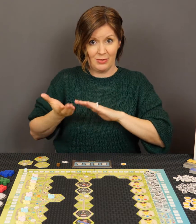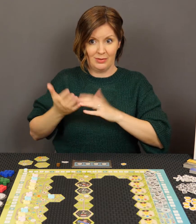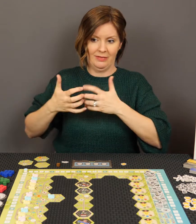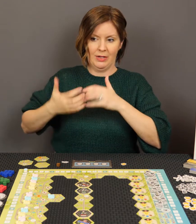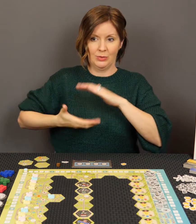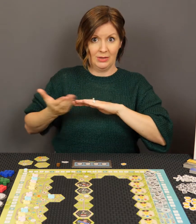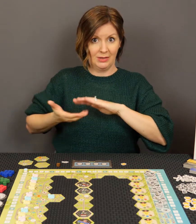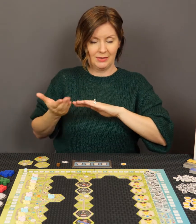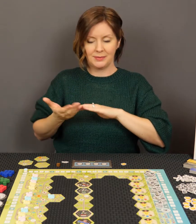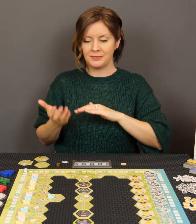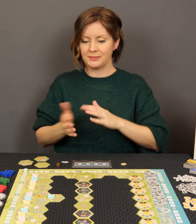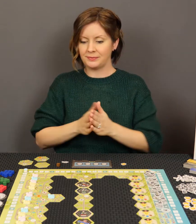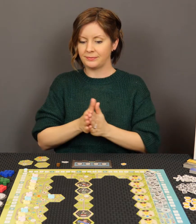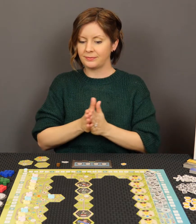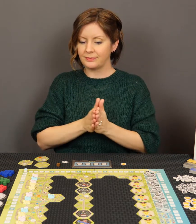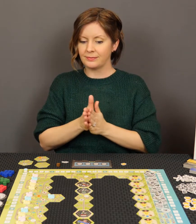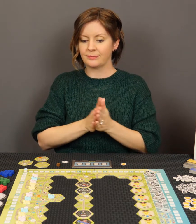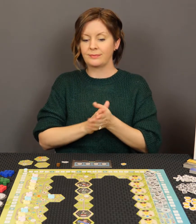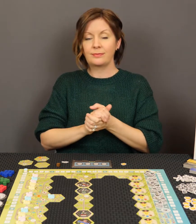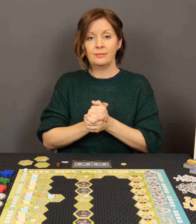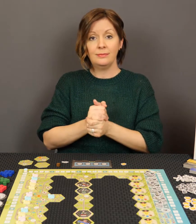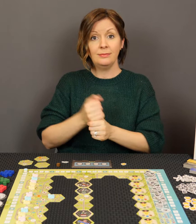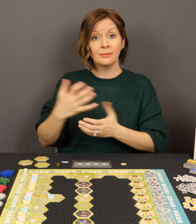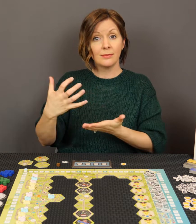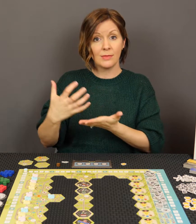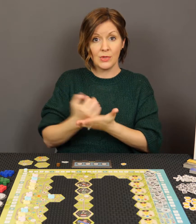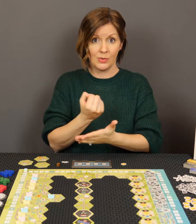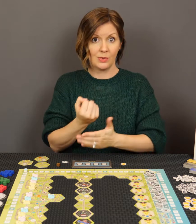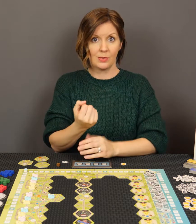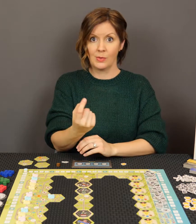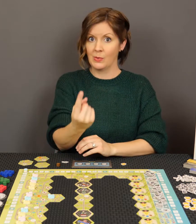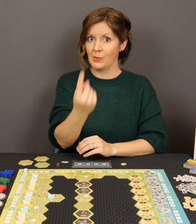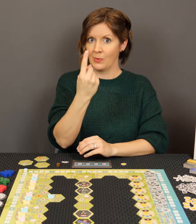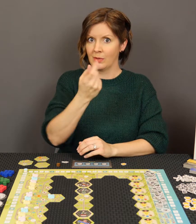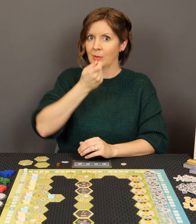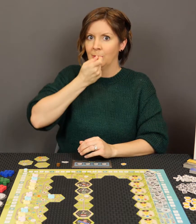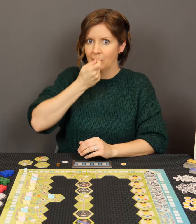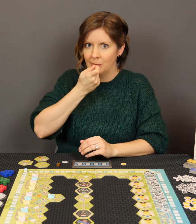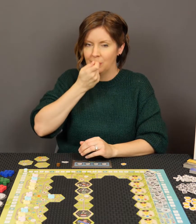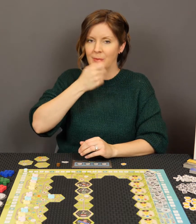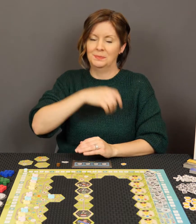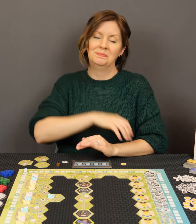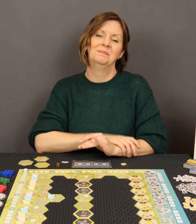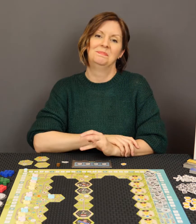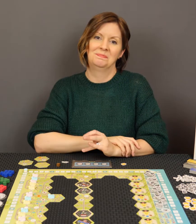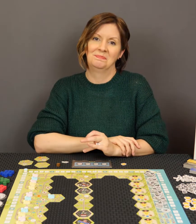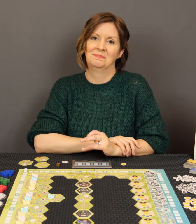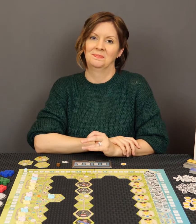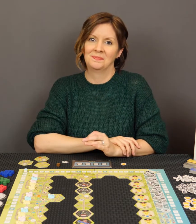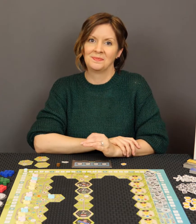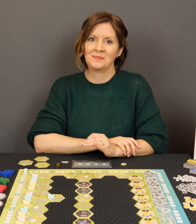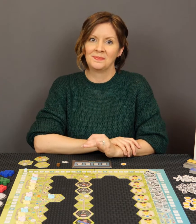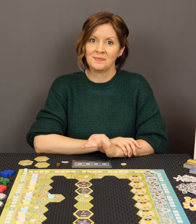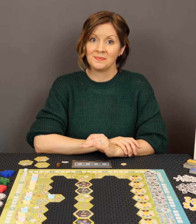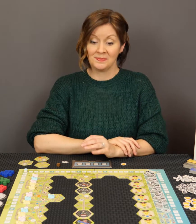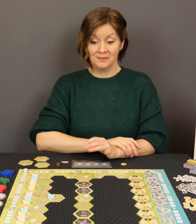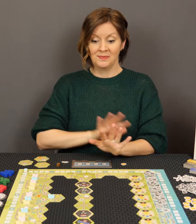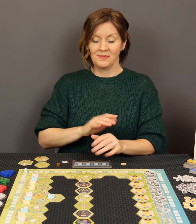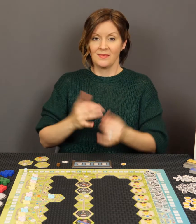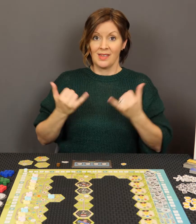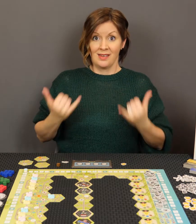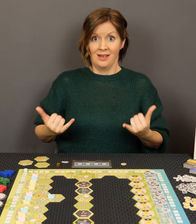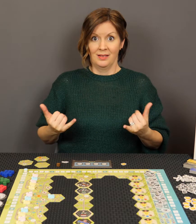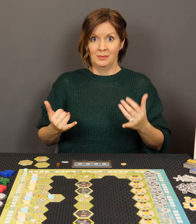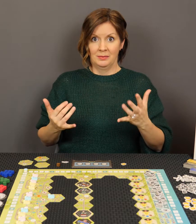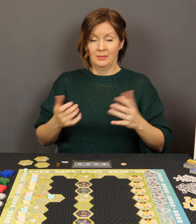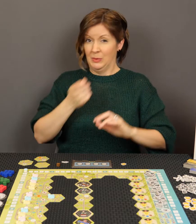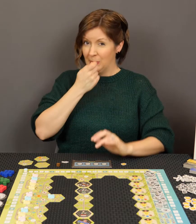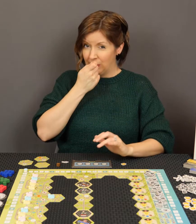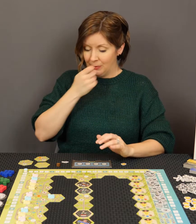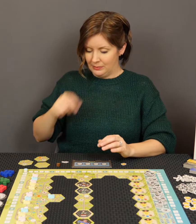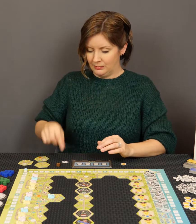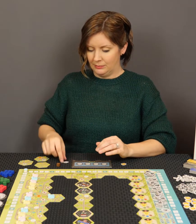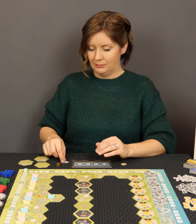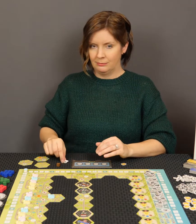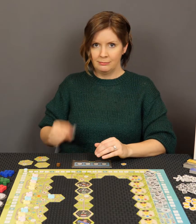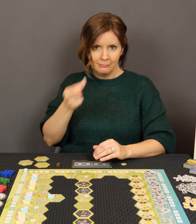For the whistle factory, you ean 1 whistle.